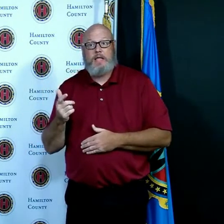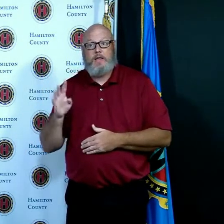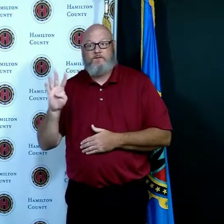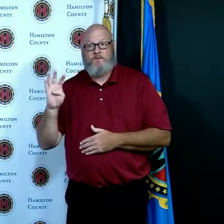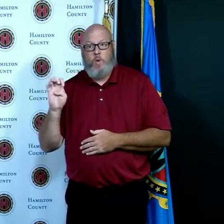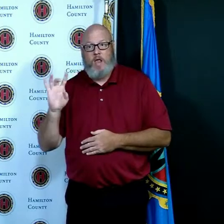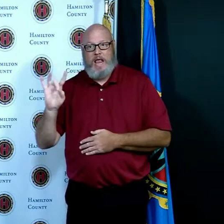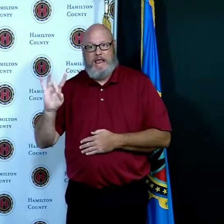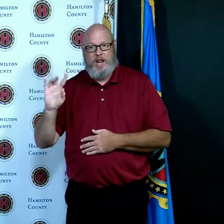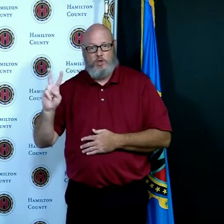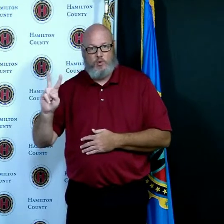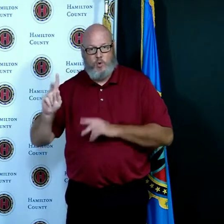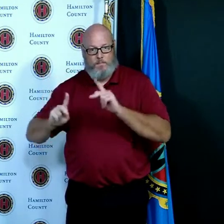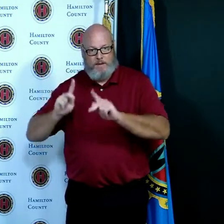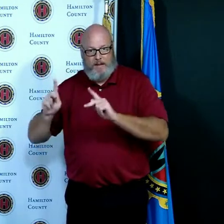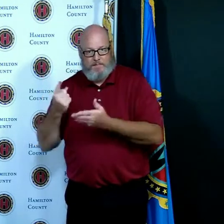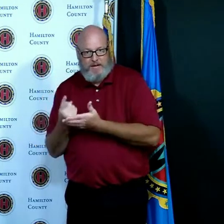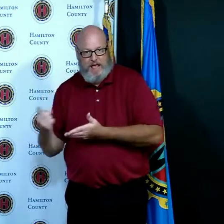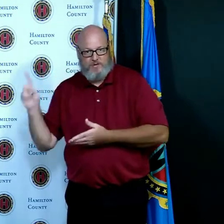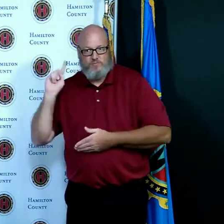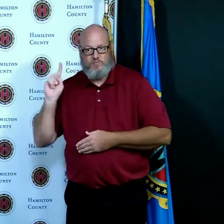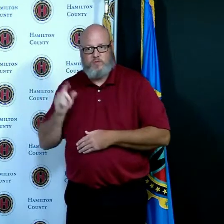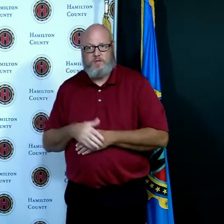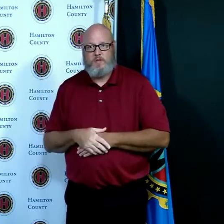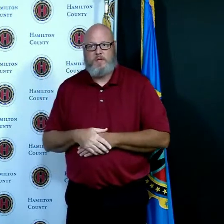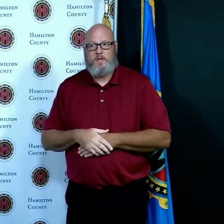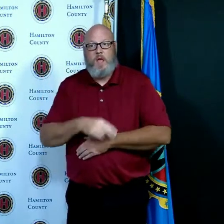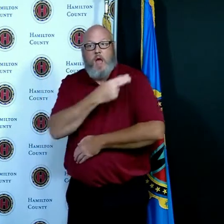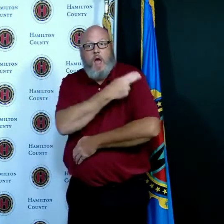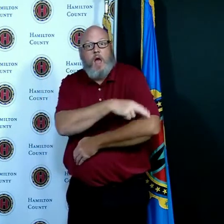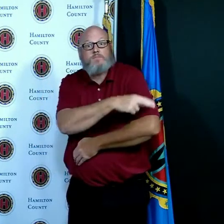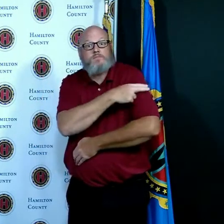the number of hospitalizations is up to 1120.